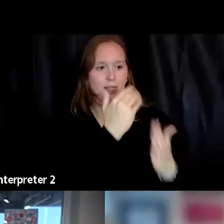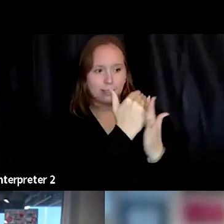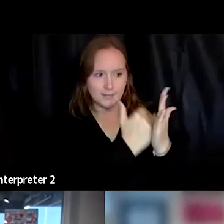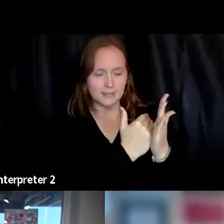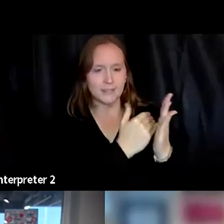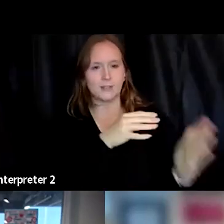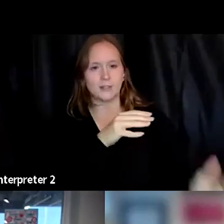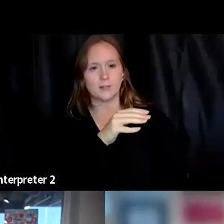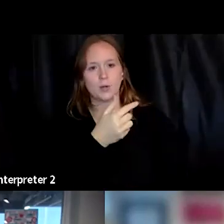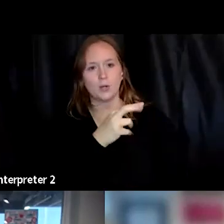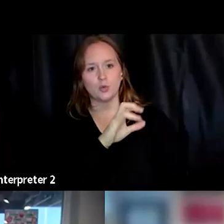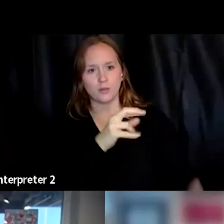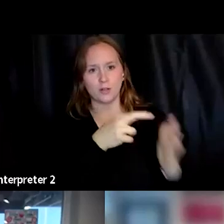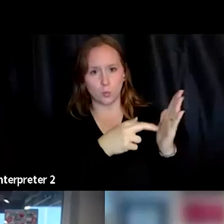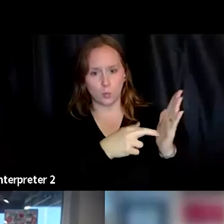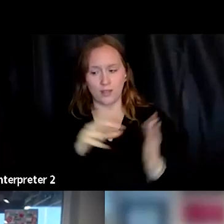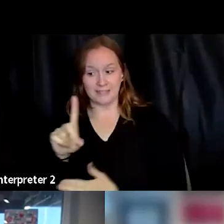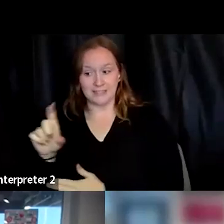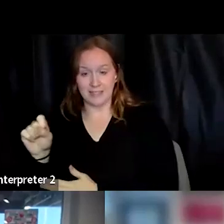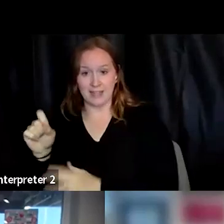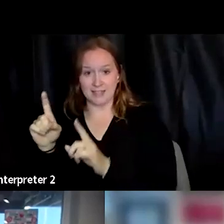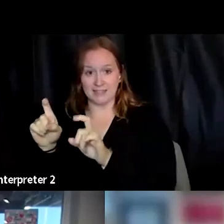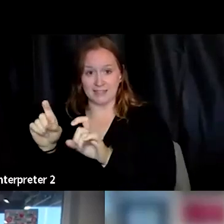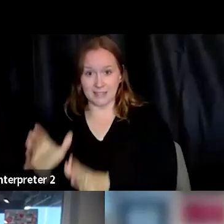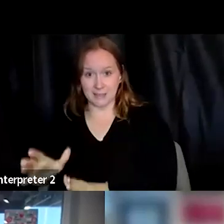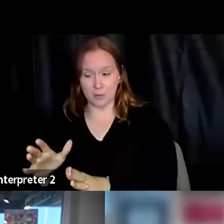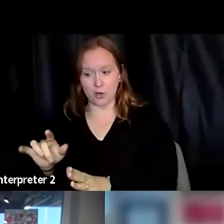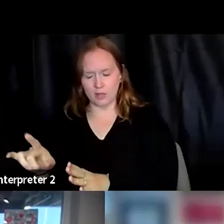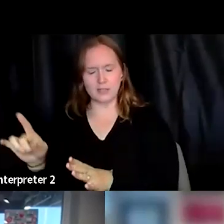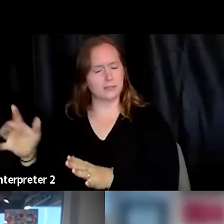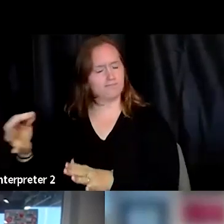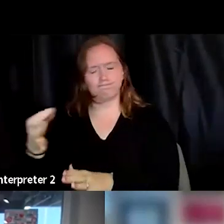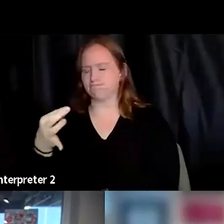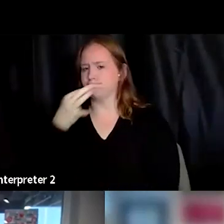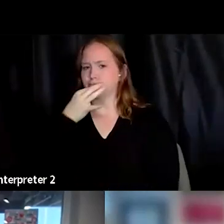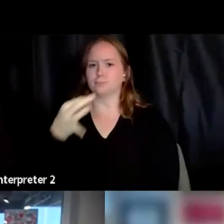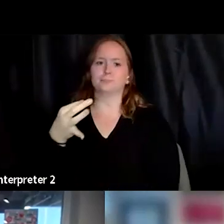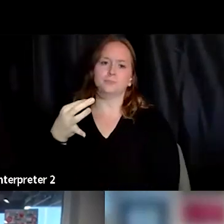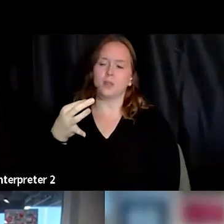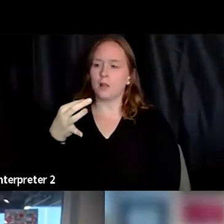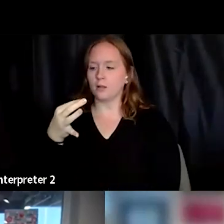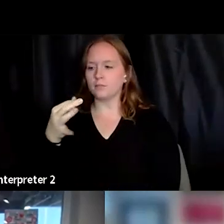The DDS examiner has lots of training and they're well aware of the listing criteria